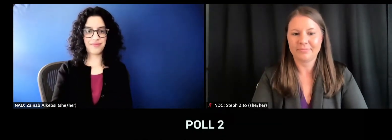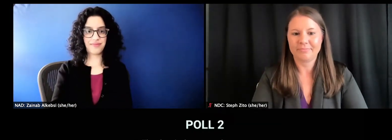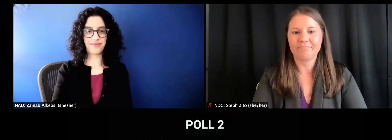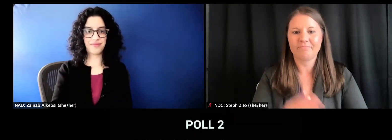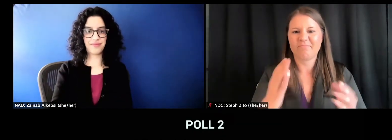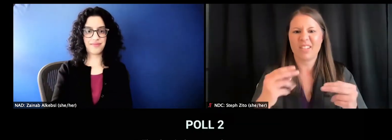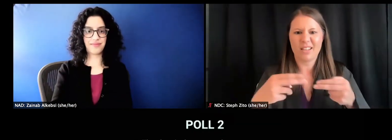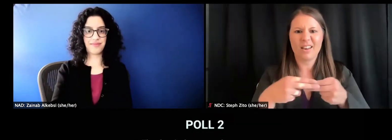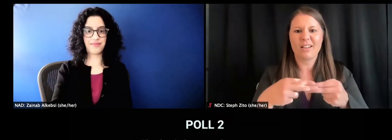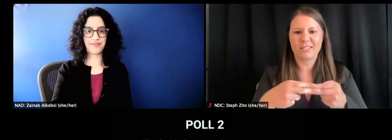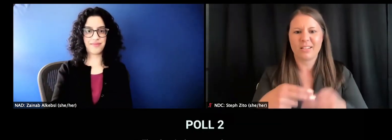Next slide.